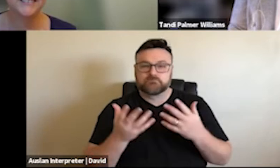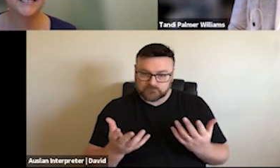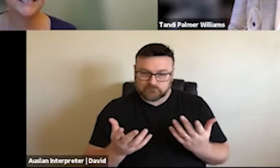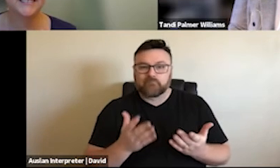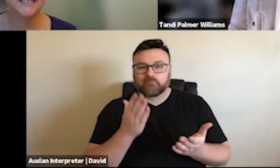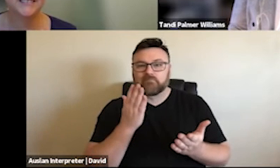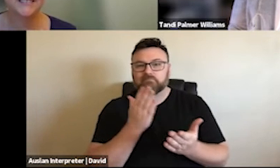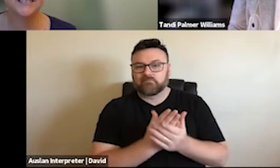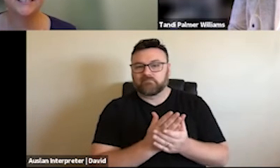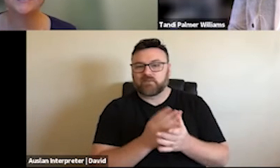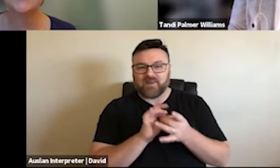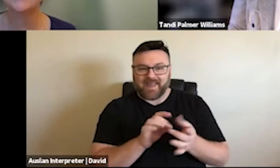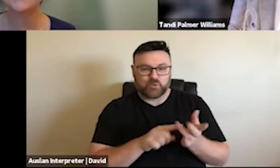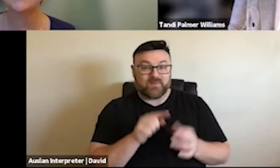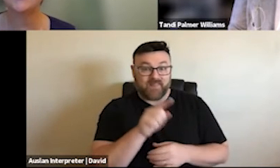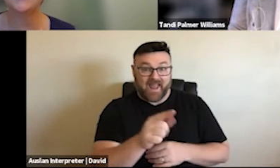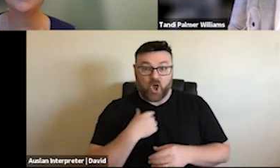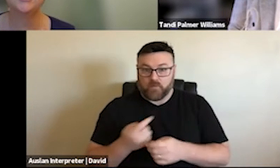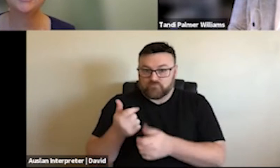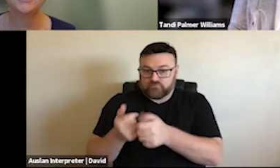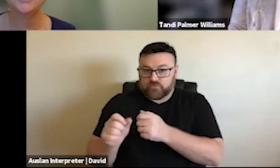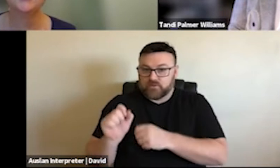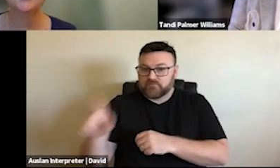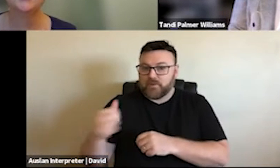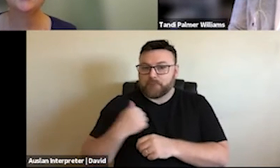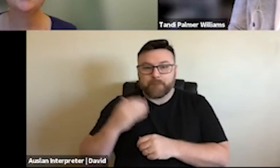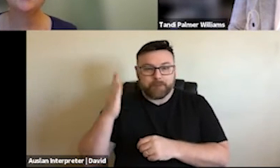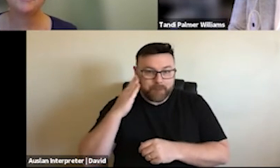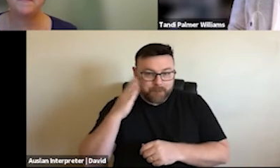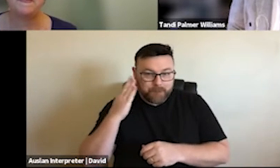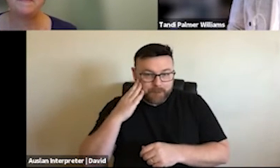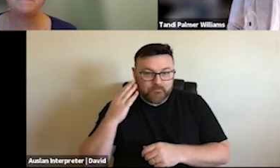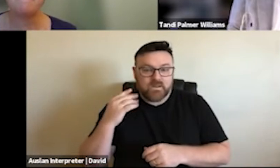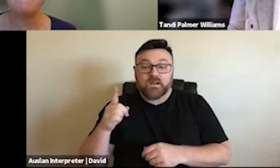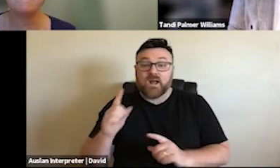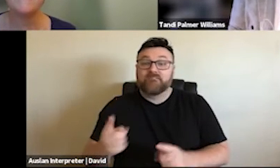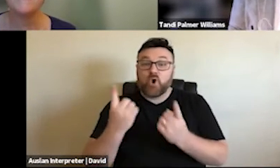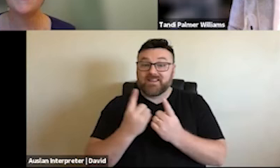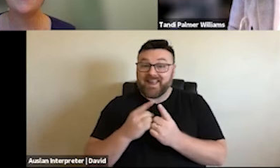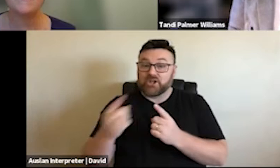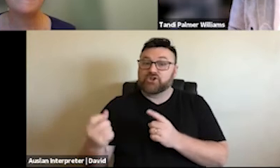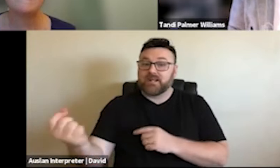As I was messaging my mom, the first thing she said to me was, where is the link?